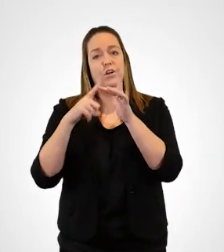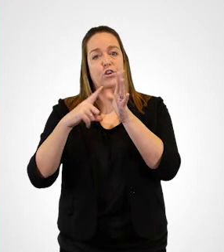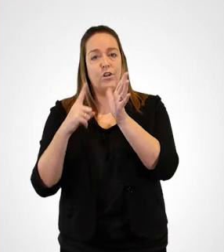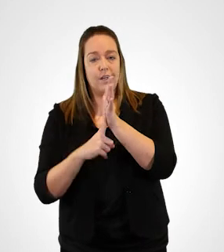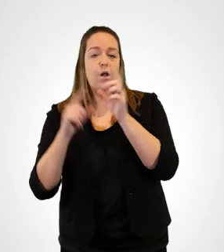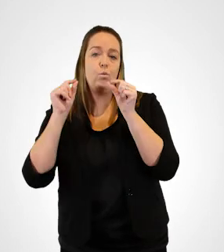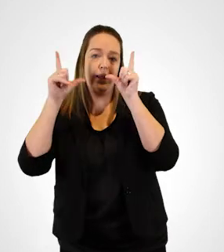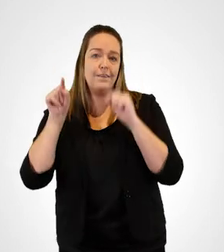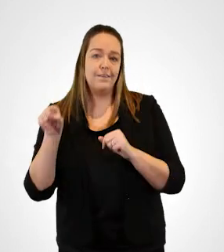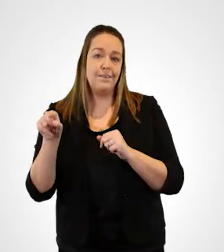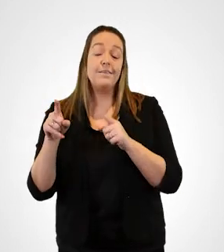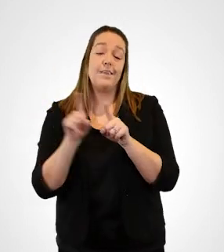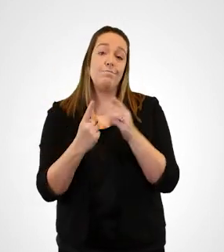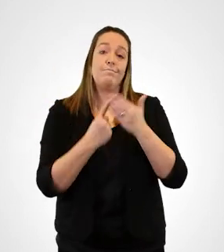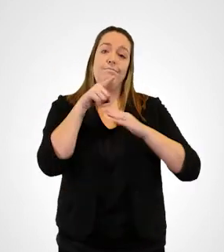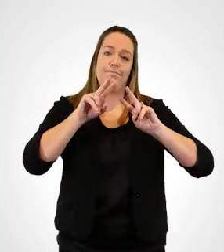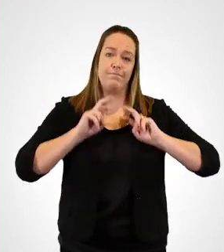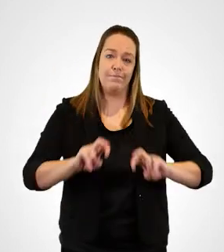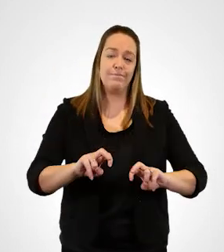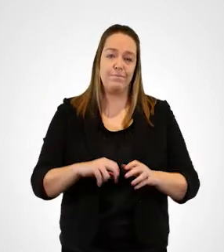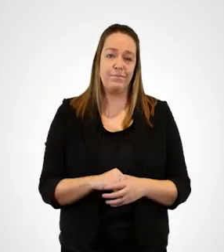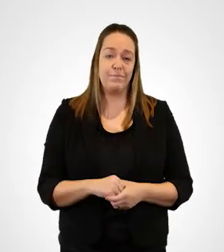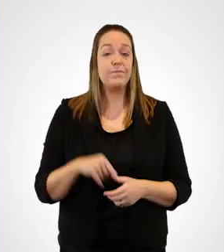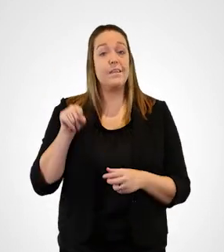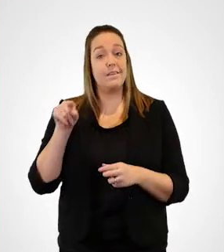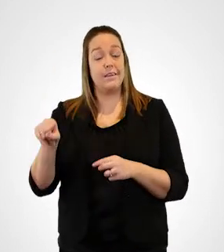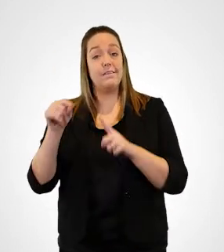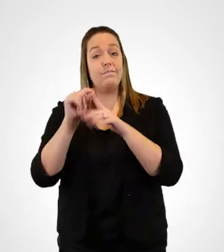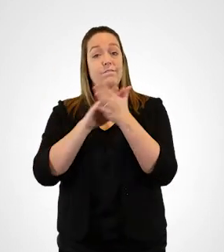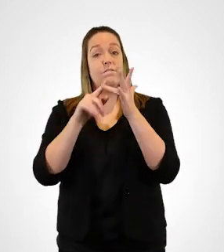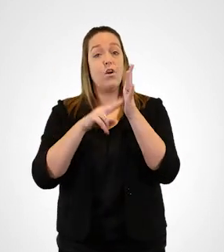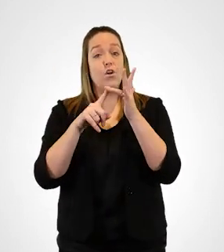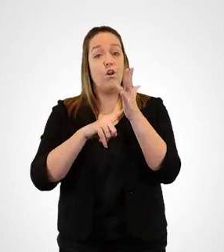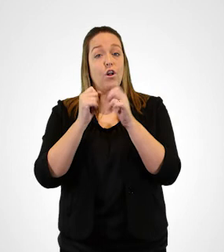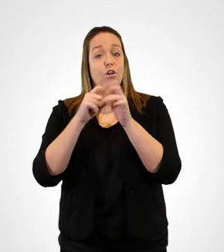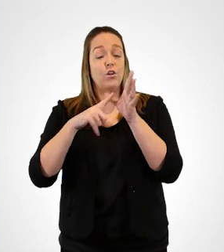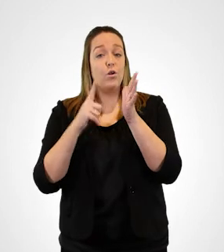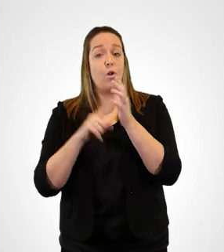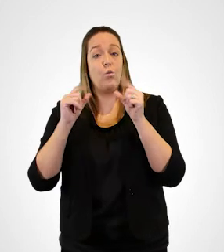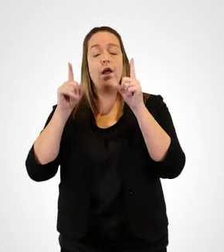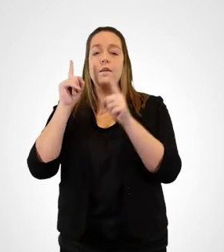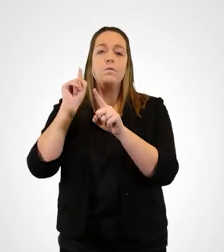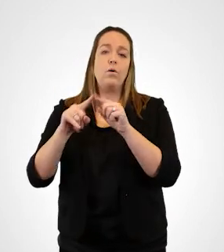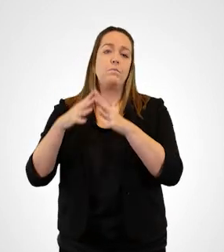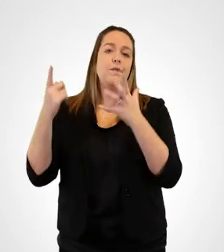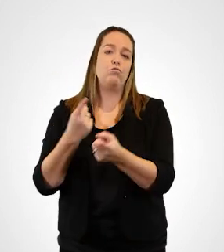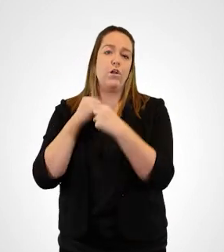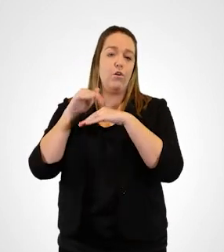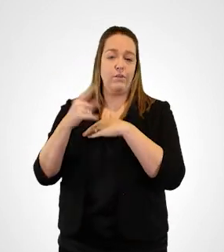and indeed this is what we found in our study, phonological awareness was the biggest predictor of single word reading.